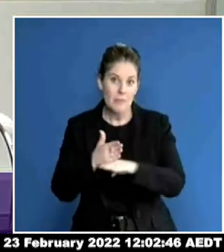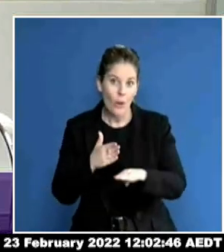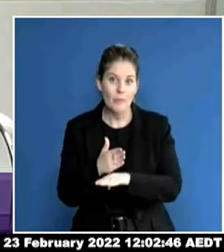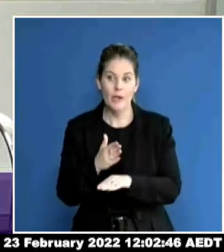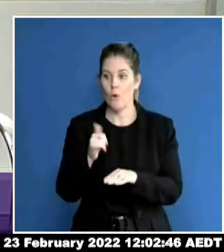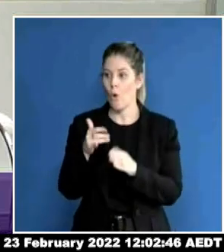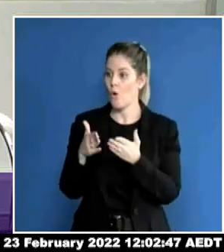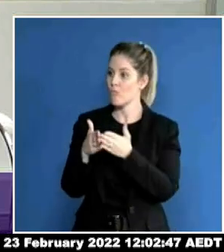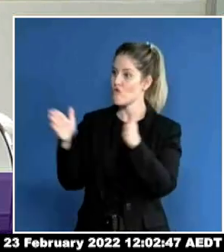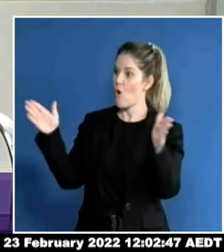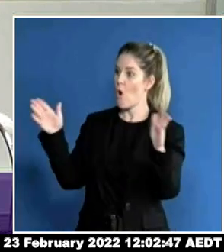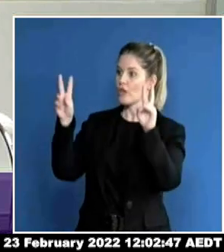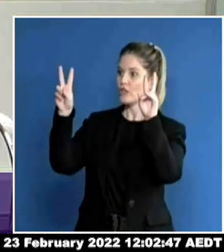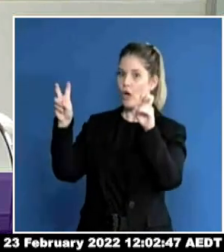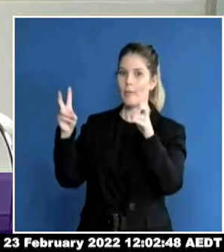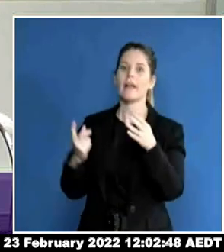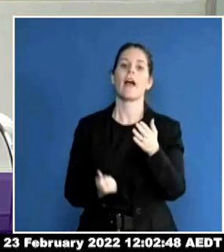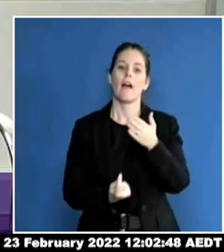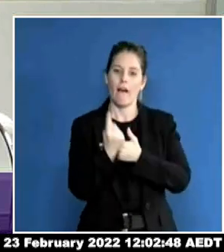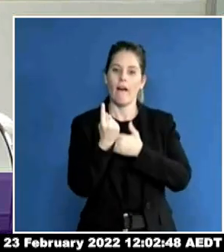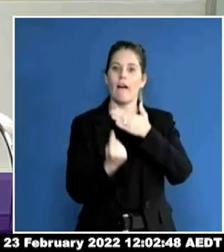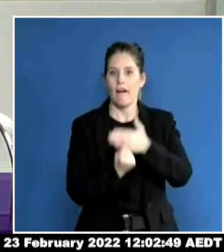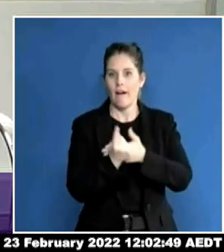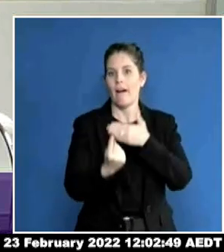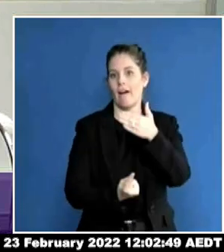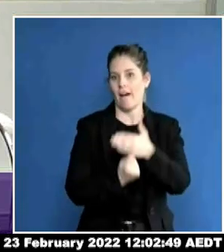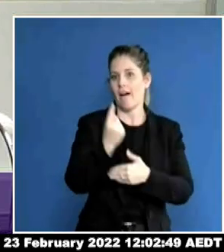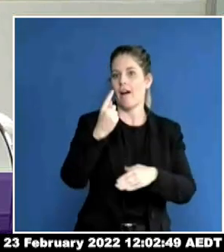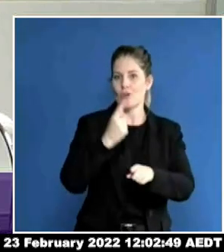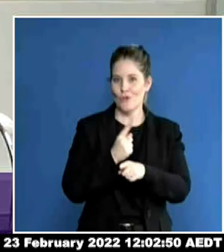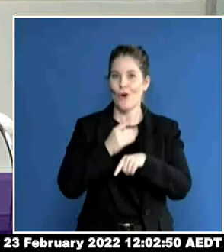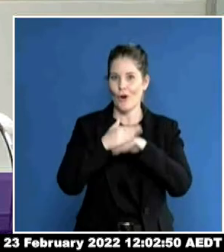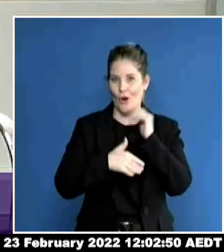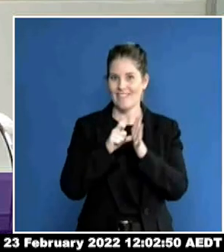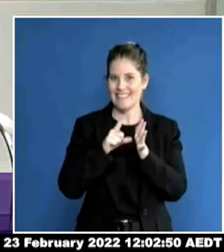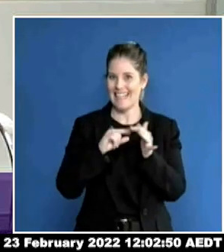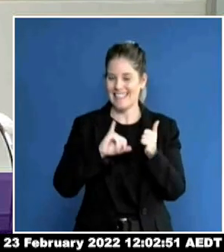people have had experiences with them. It's something we're familiar with and interested in.